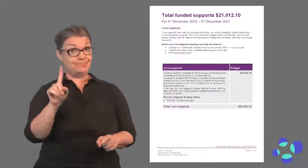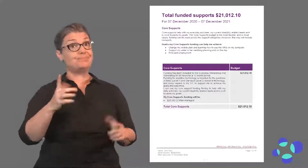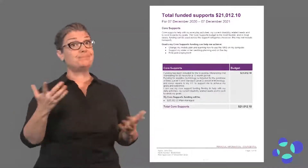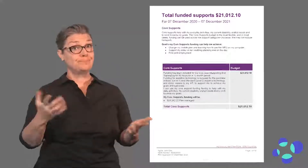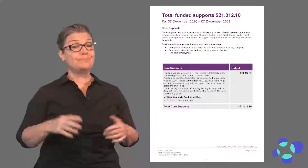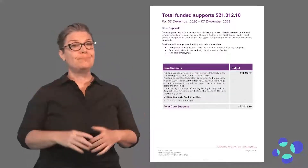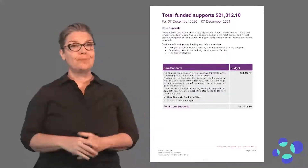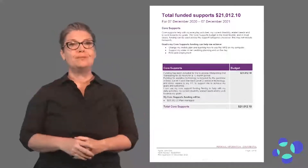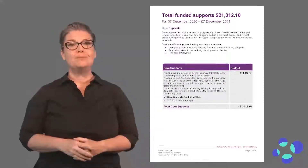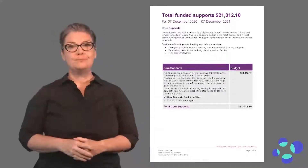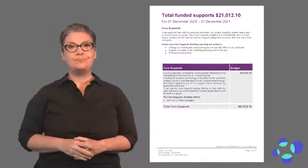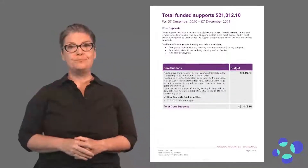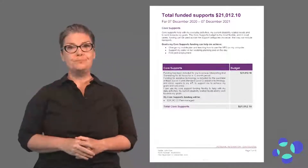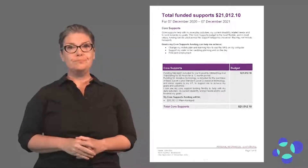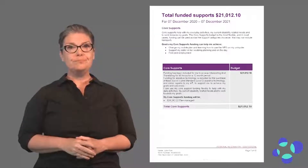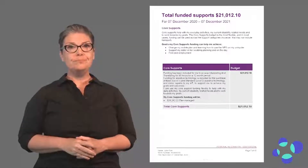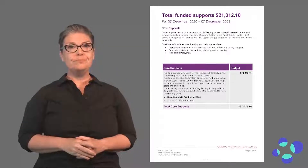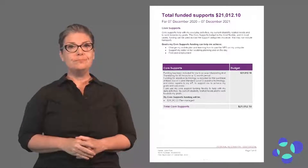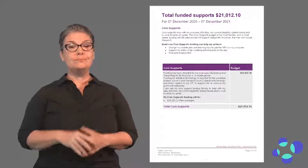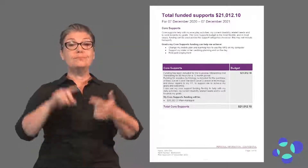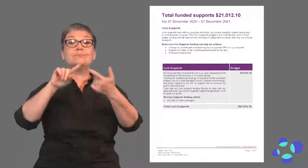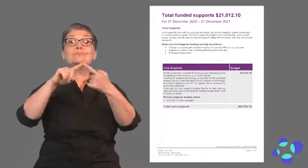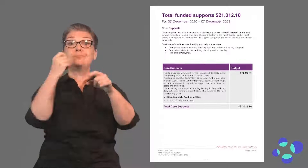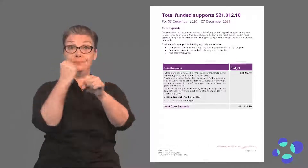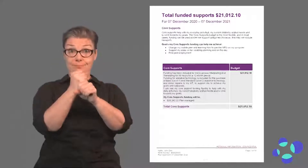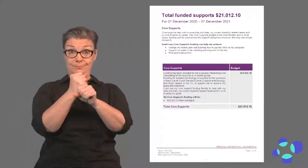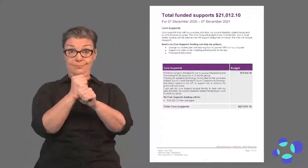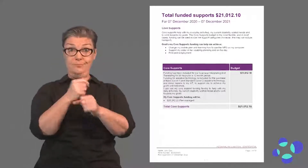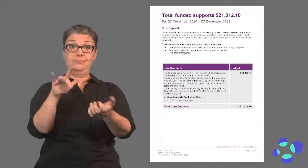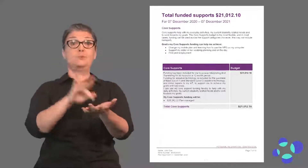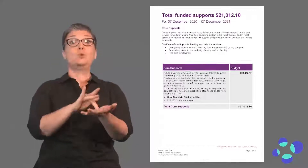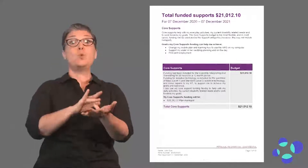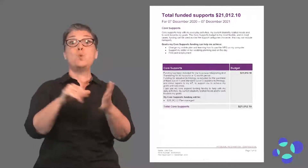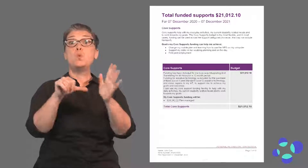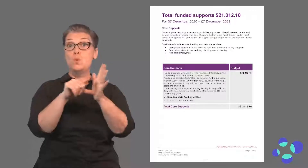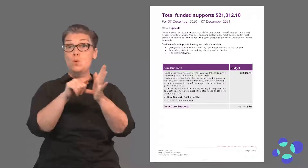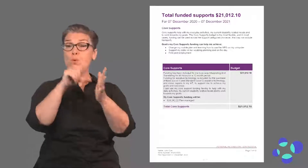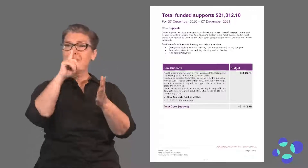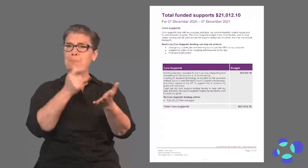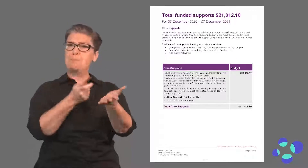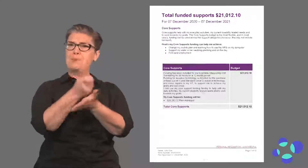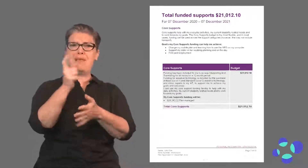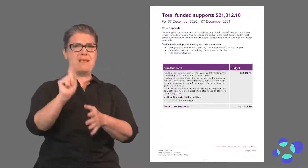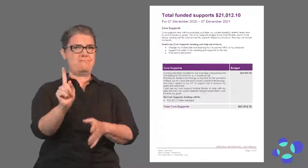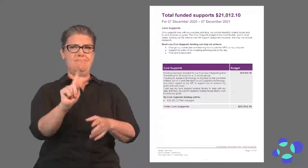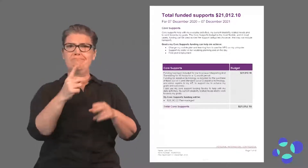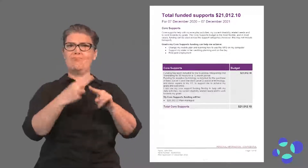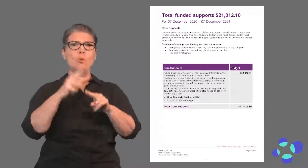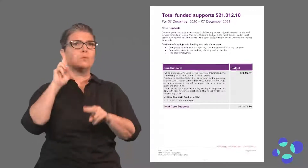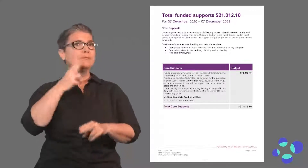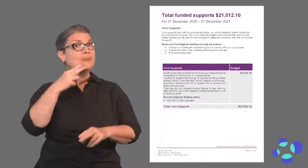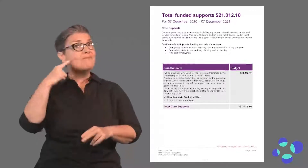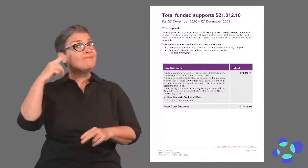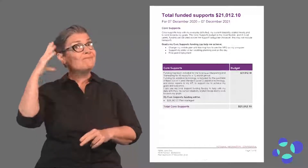that you may require. For example, Core funding with regard